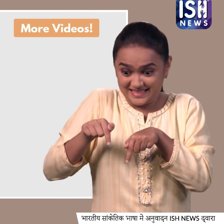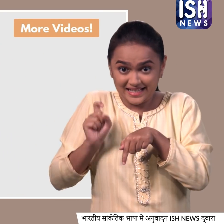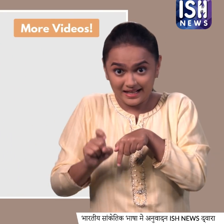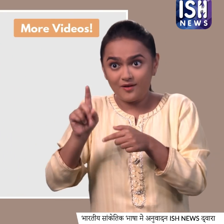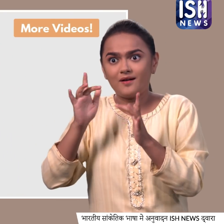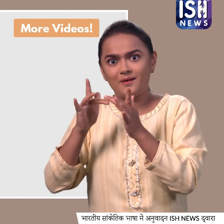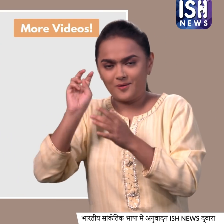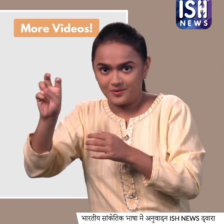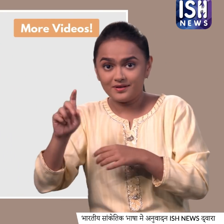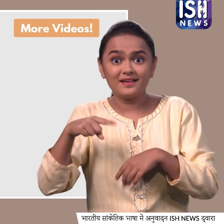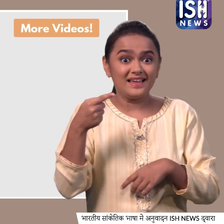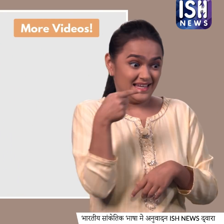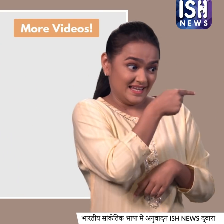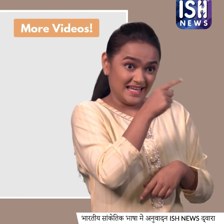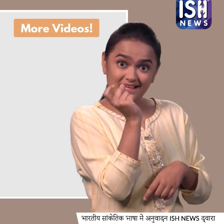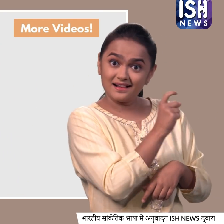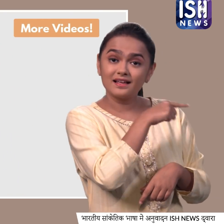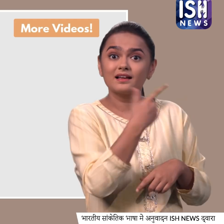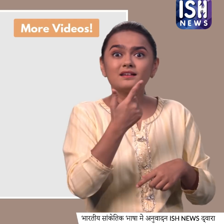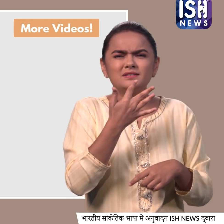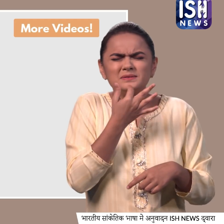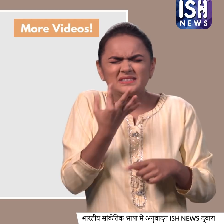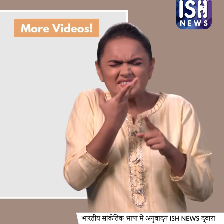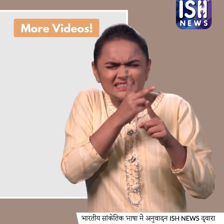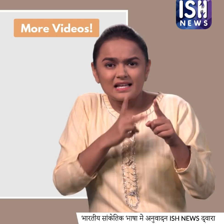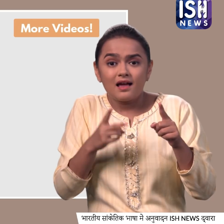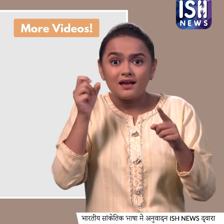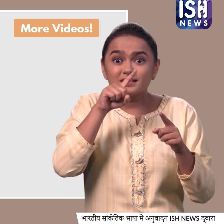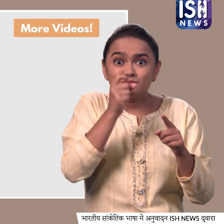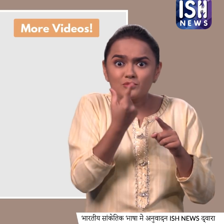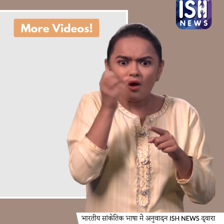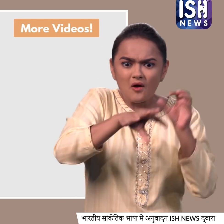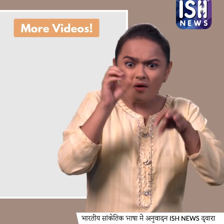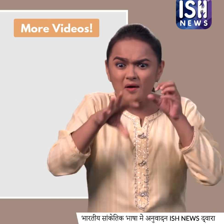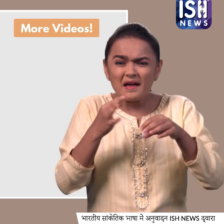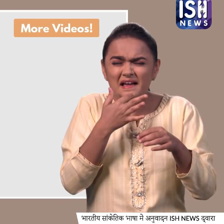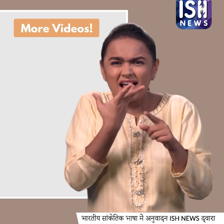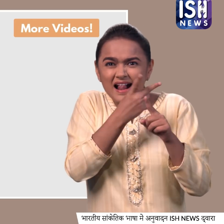And click here to find some delicious recipes using sprouts